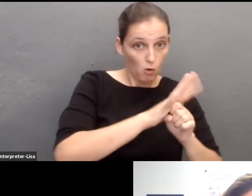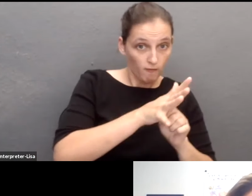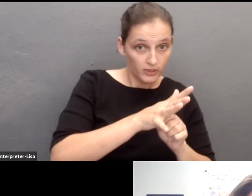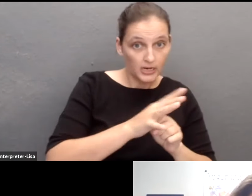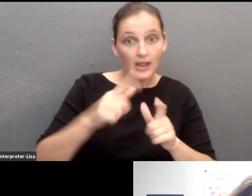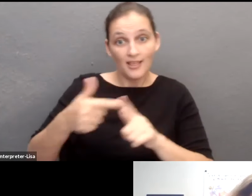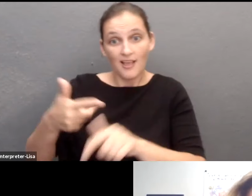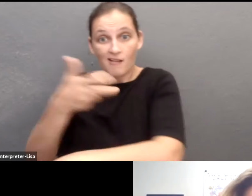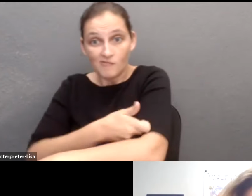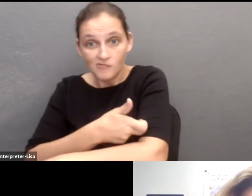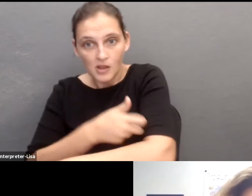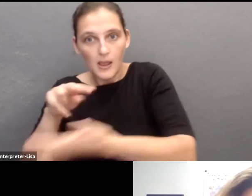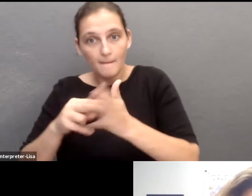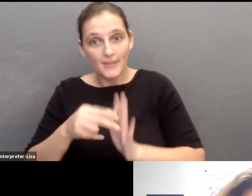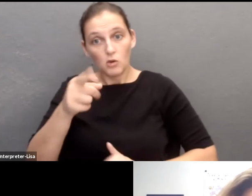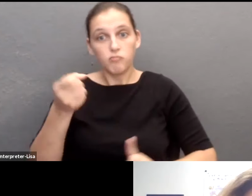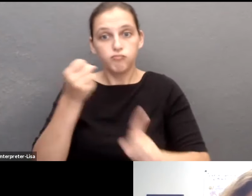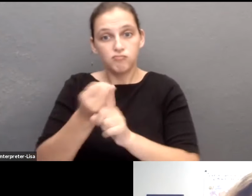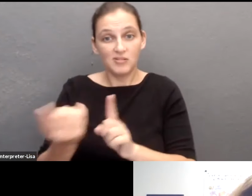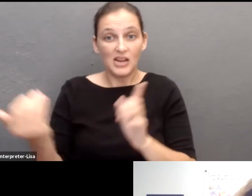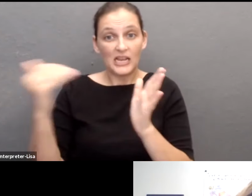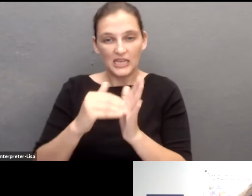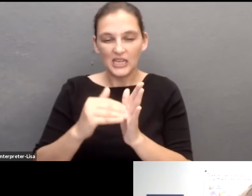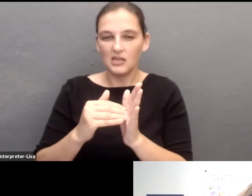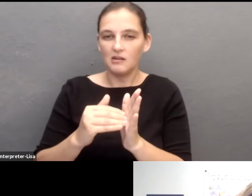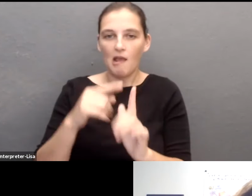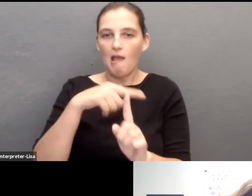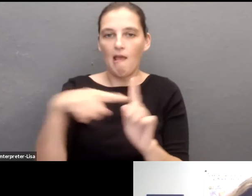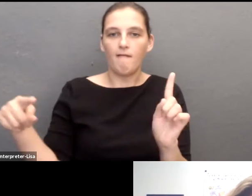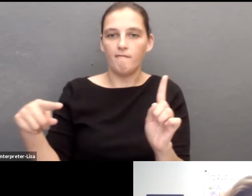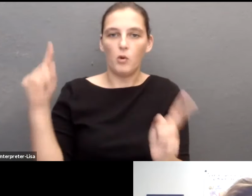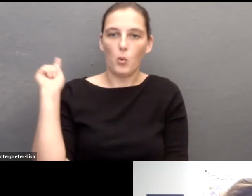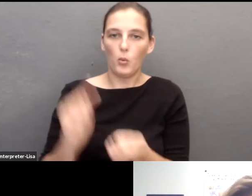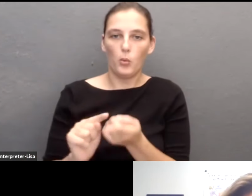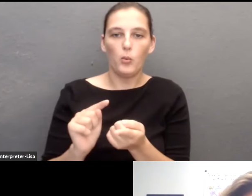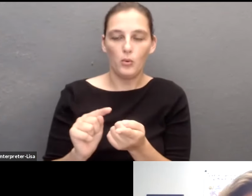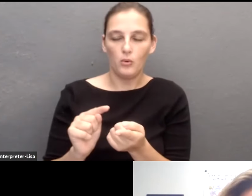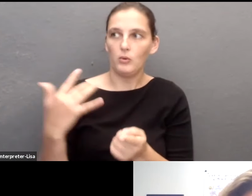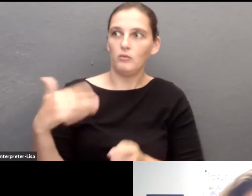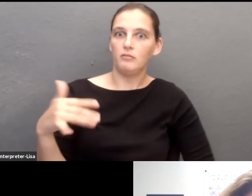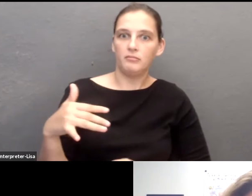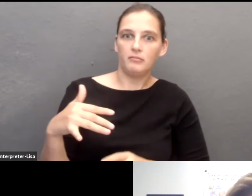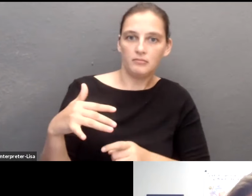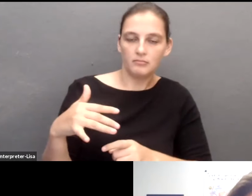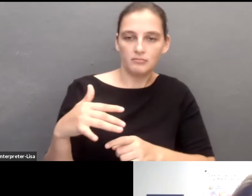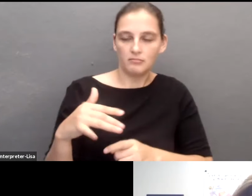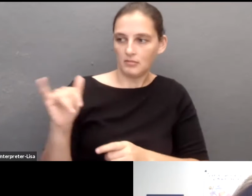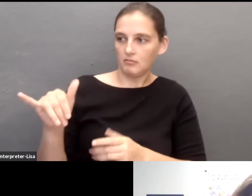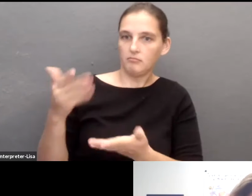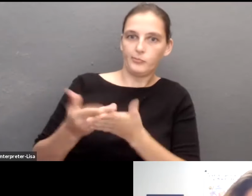of infection by half. So that's really good strong evidence that going ahead and getting vaccinated just isn't -- further protection.